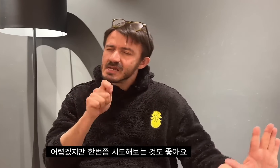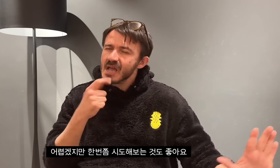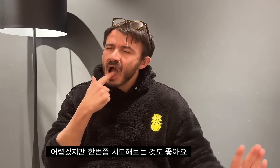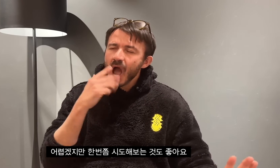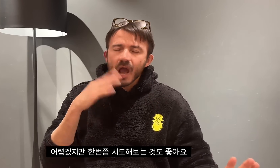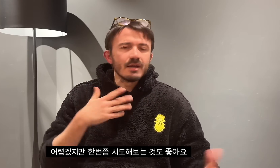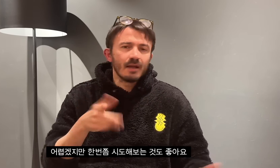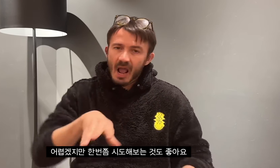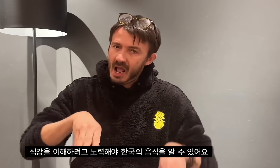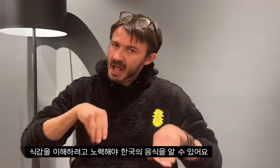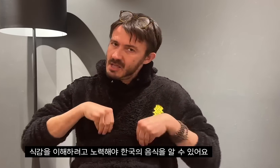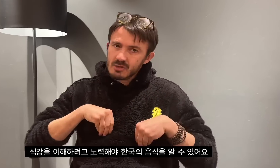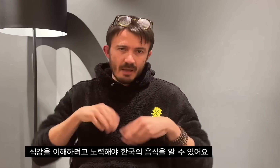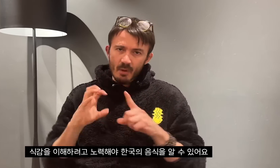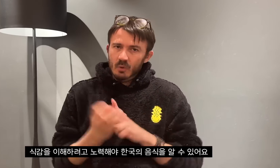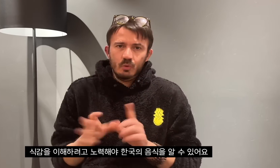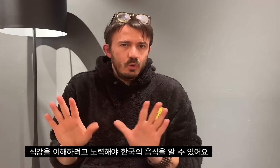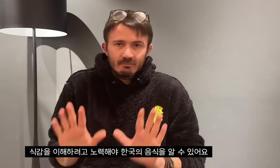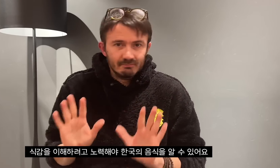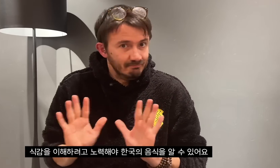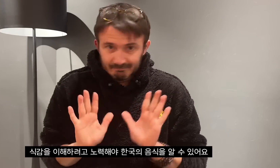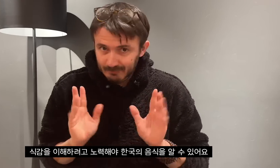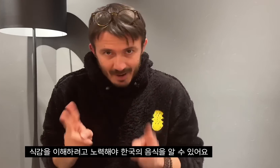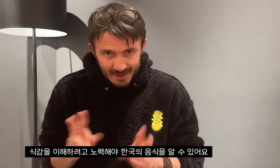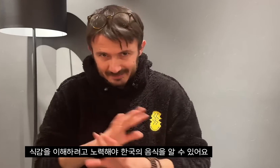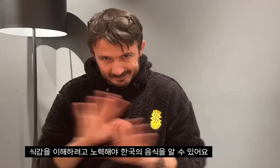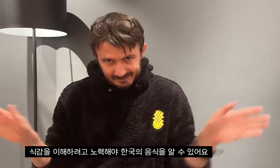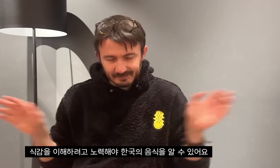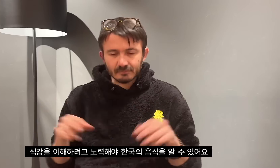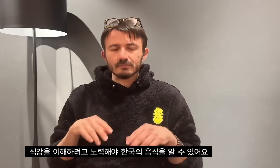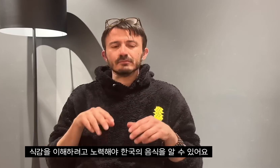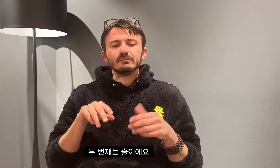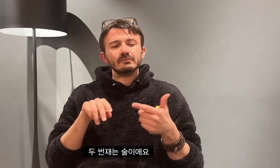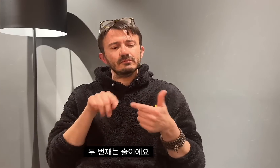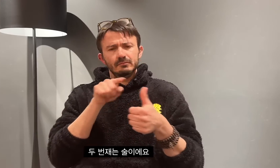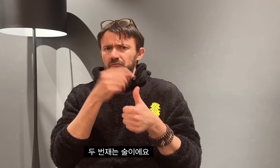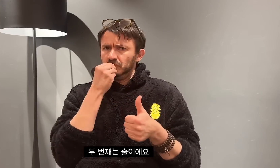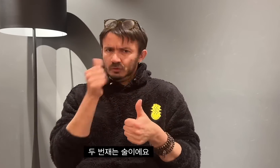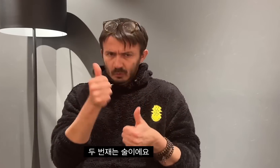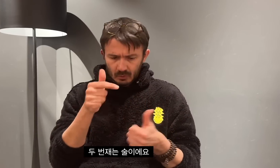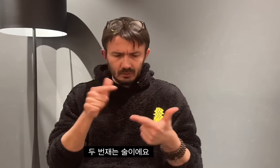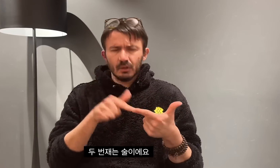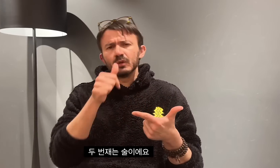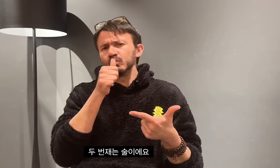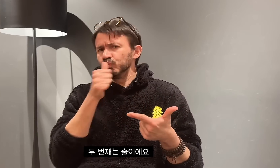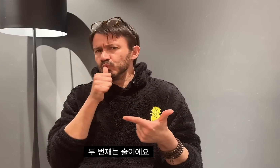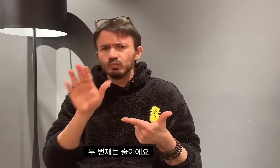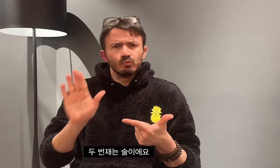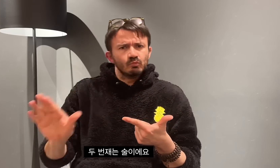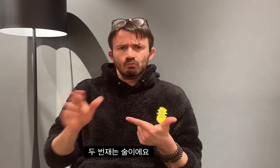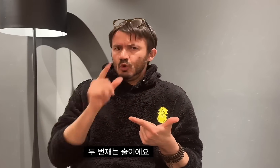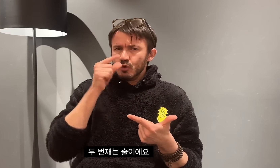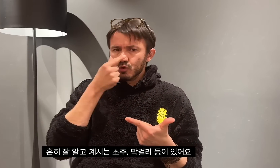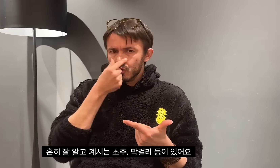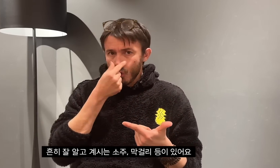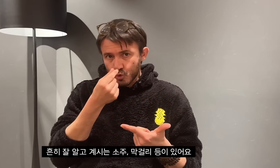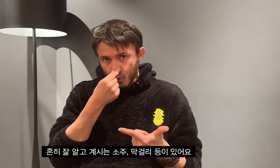but it's difficult, but it's good to try it at least once. The second is alcohol.